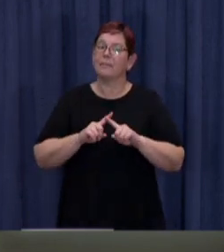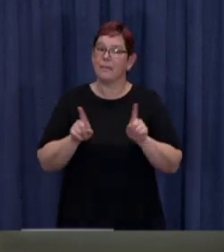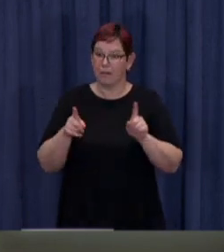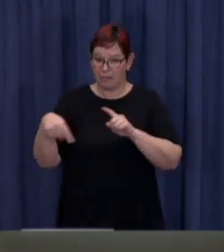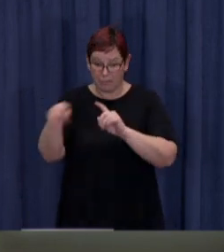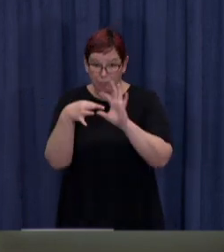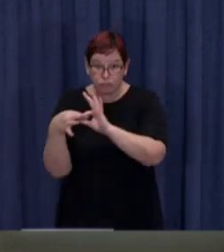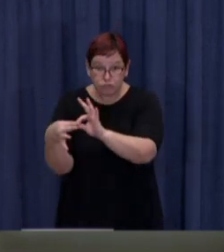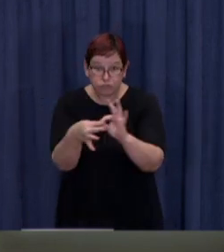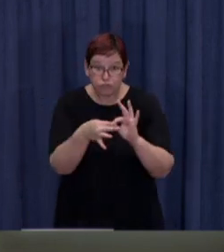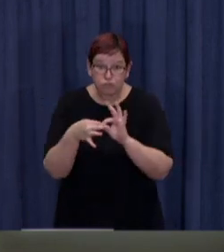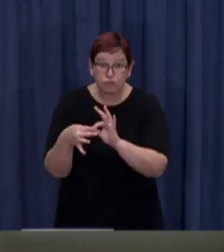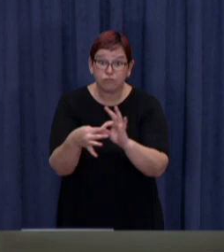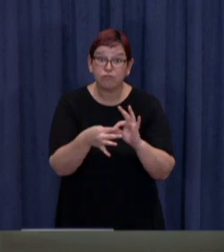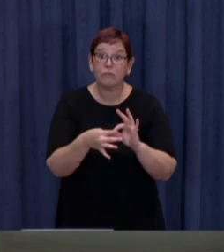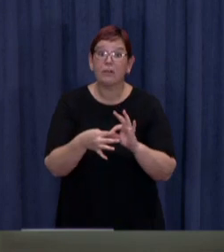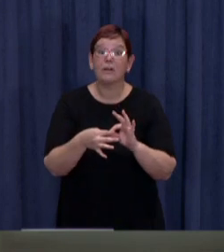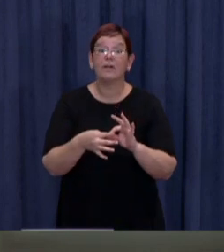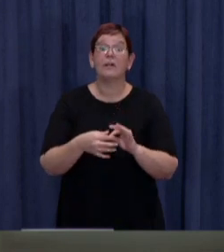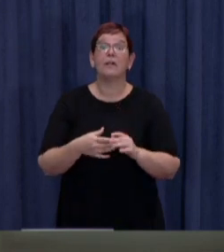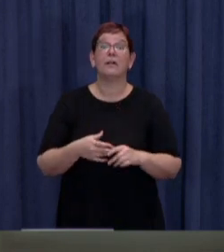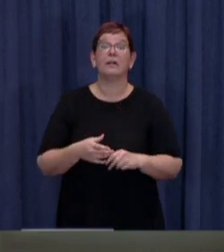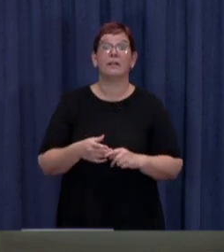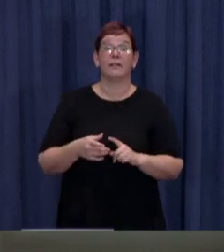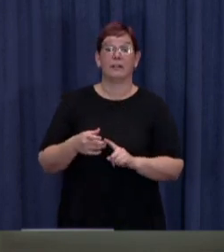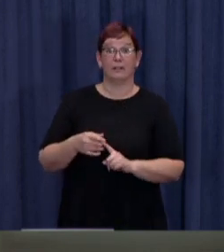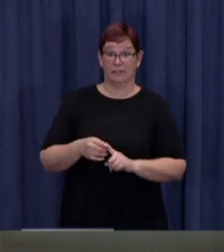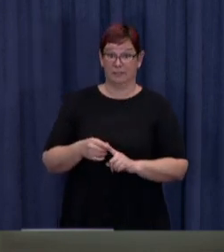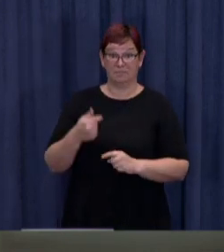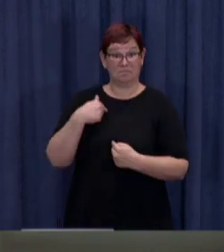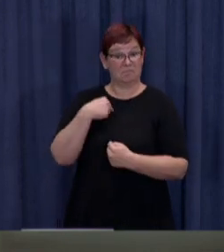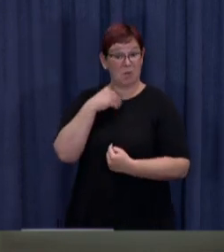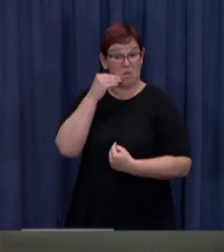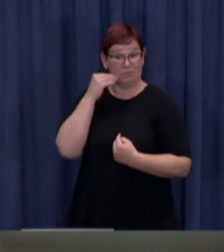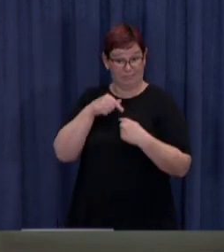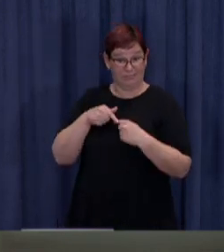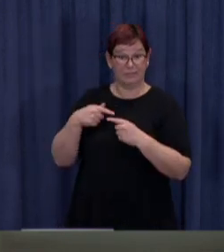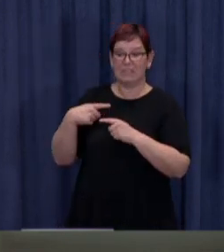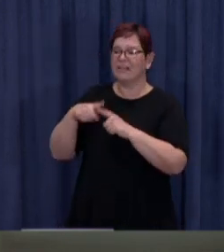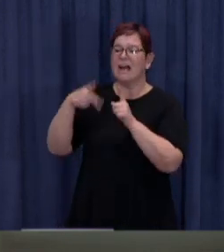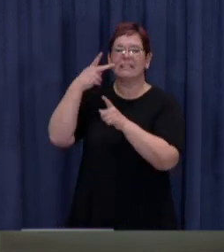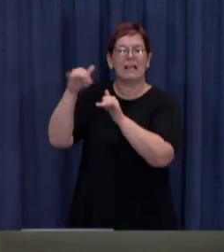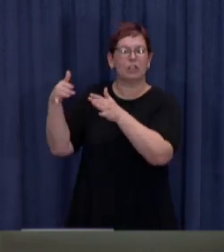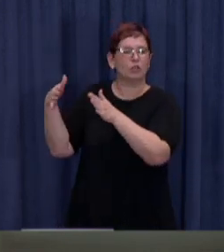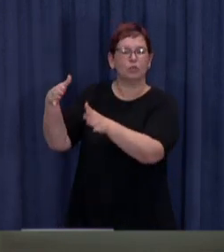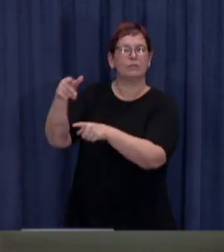although I live fairly close I was told that Avenue Road didn't look that much different than on a normal day I want the pictures not because they bring joy